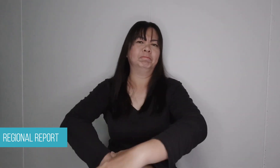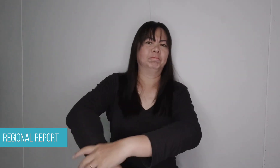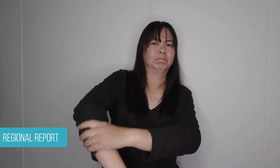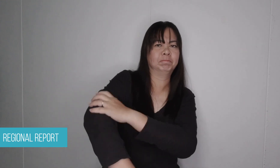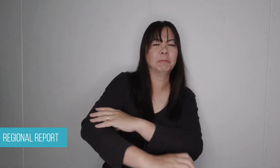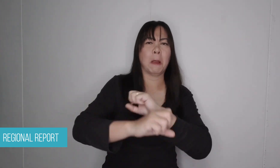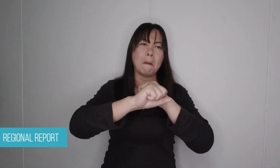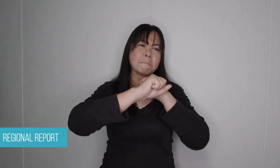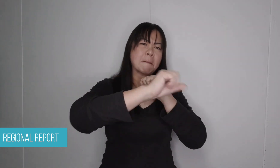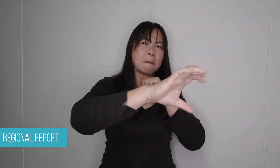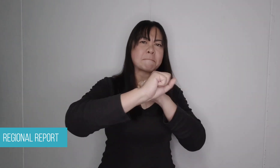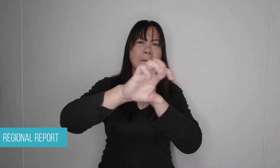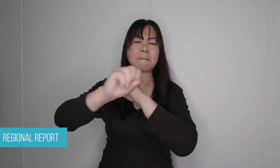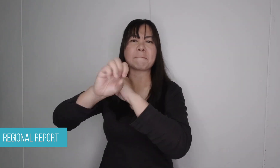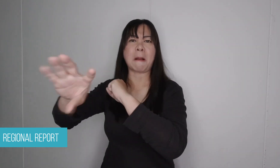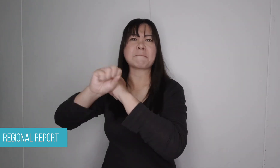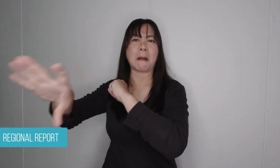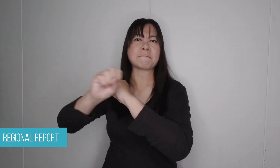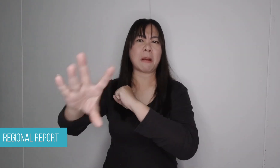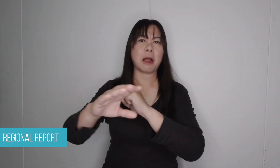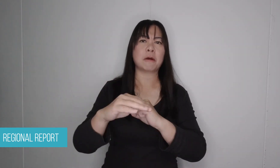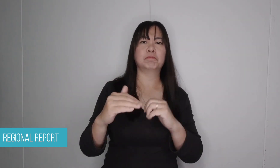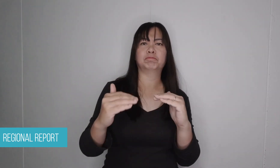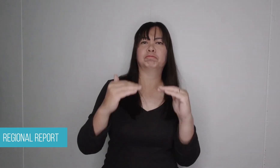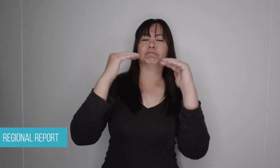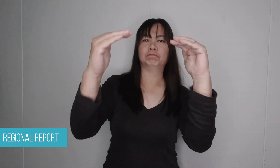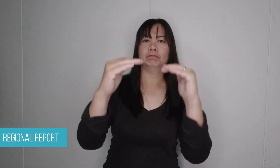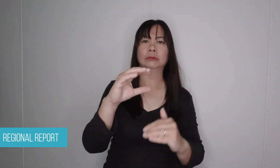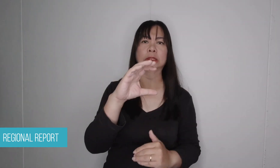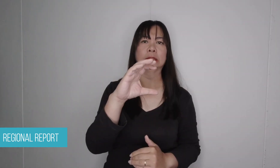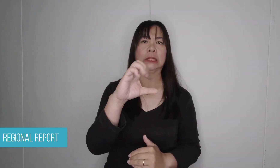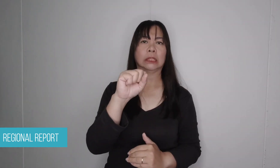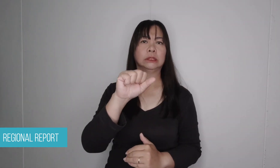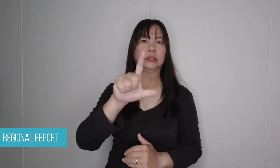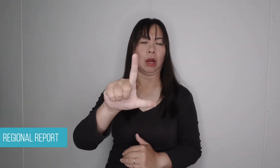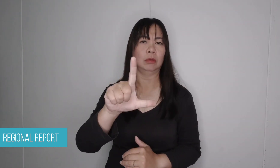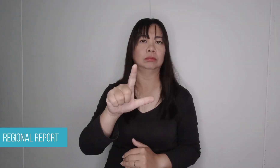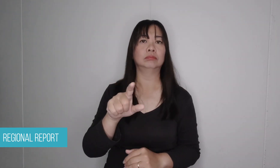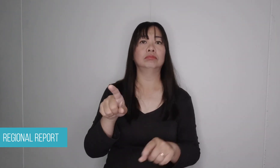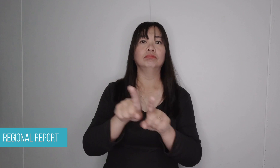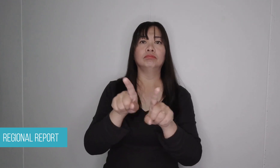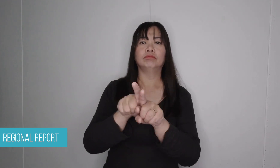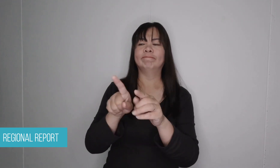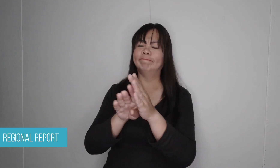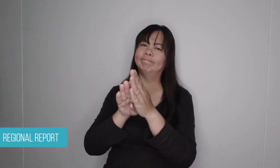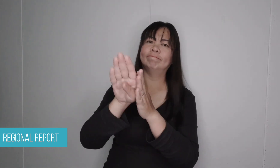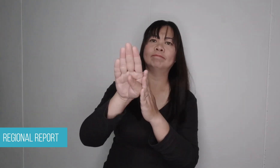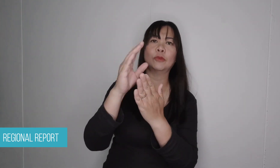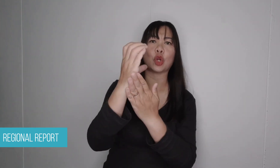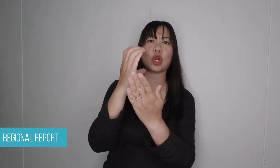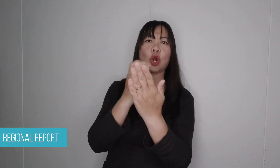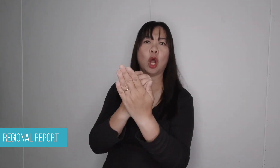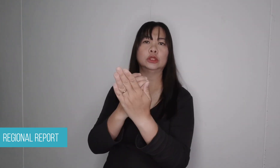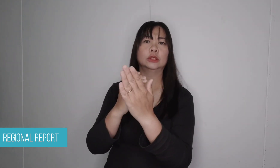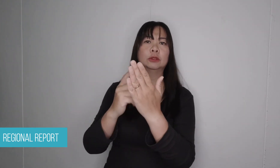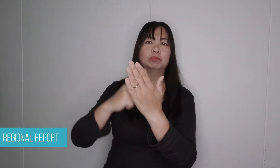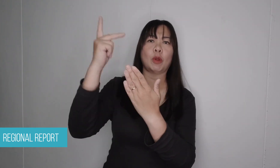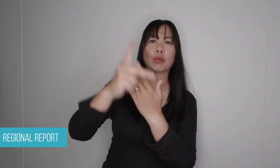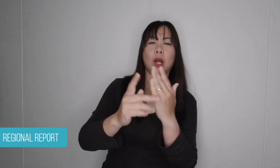to study CSL grammar and promote the advancement of CSL.